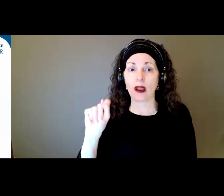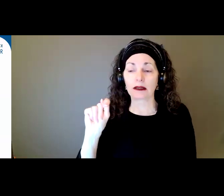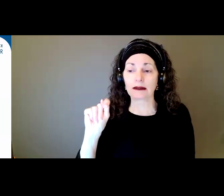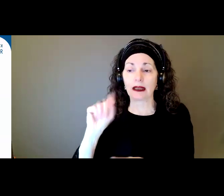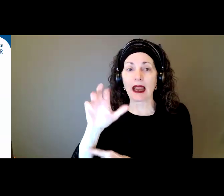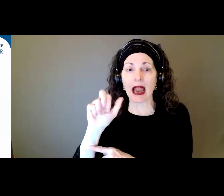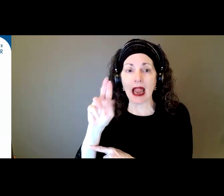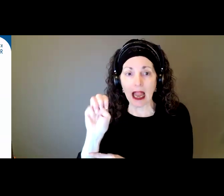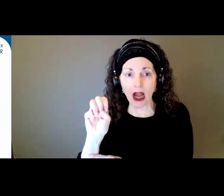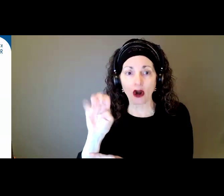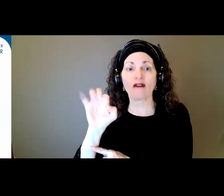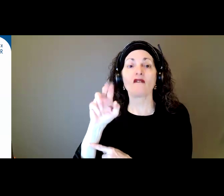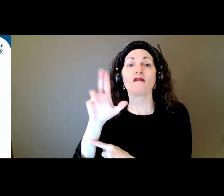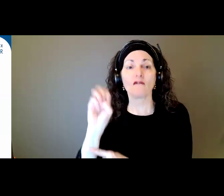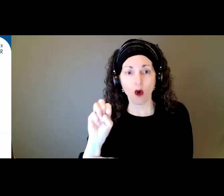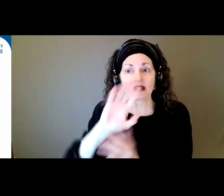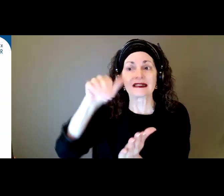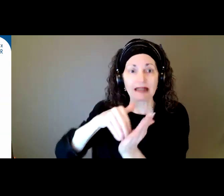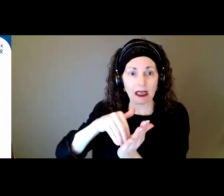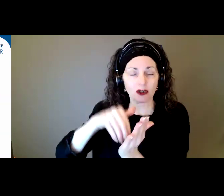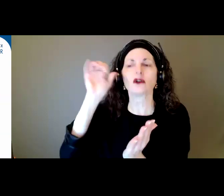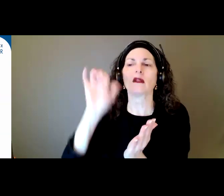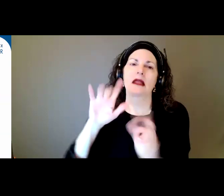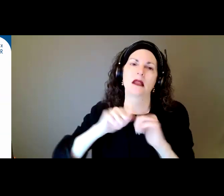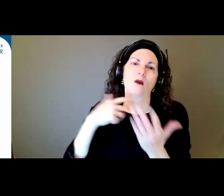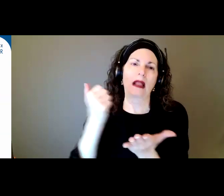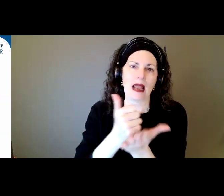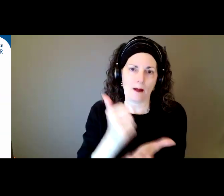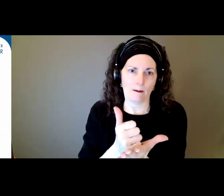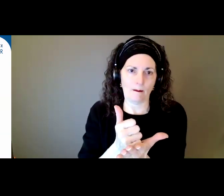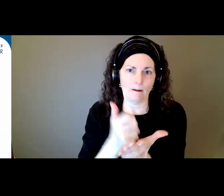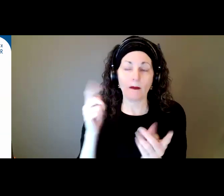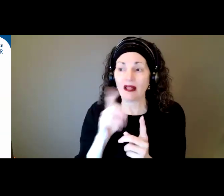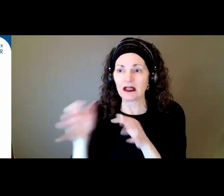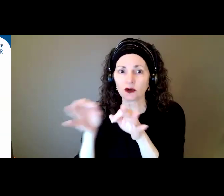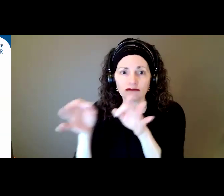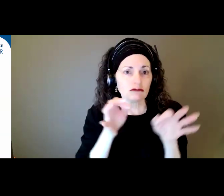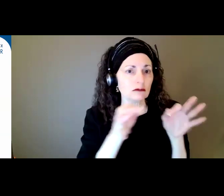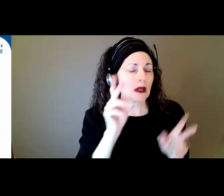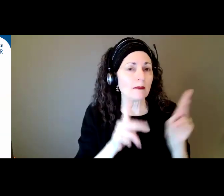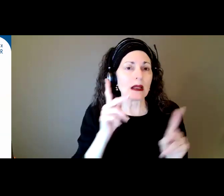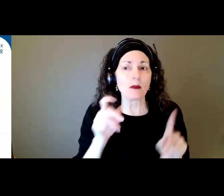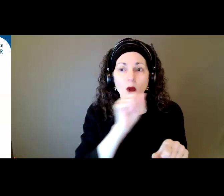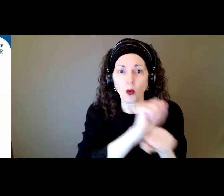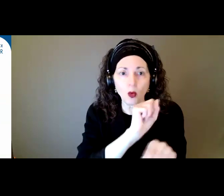The goal is to revitalize the direct care industry and workers and people receiving services so all can thrive.